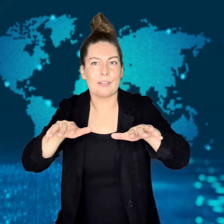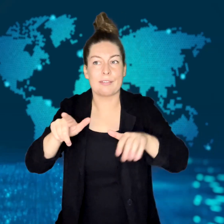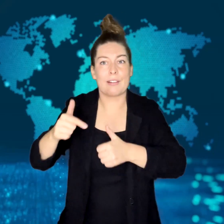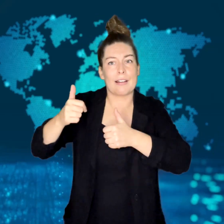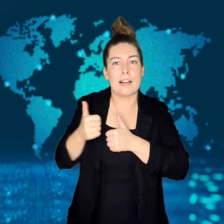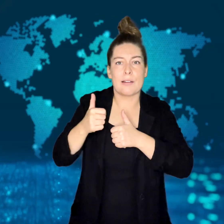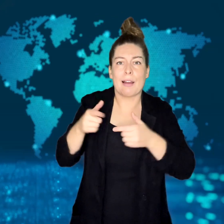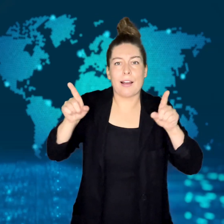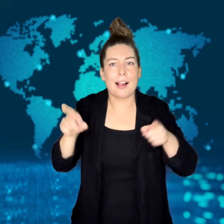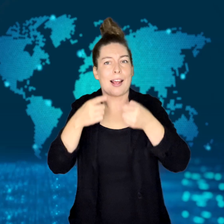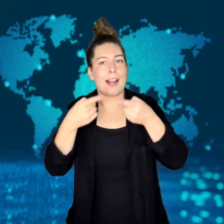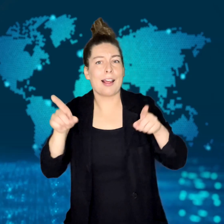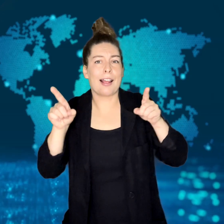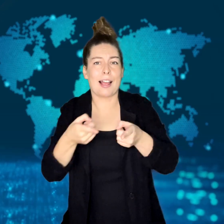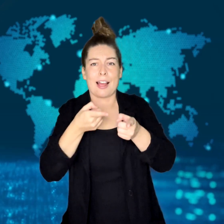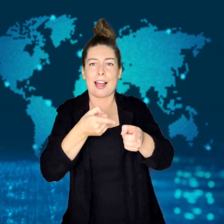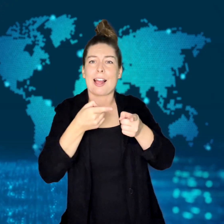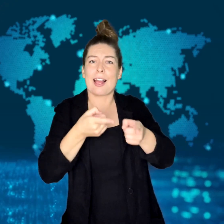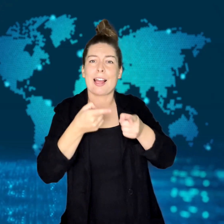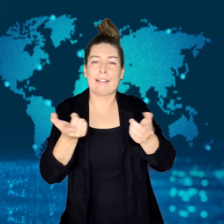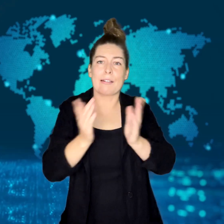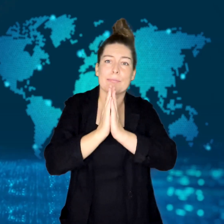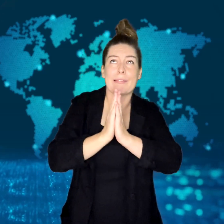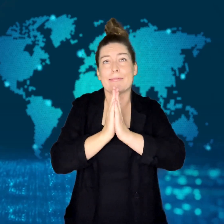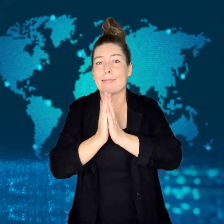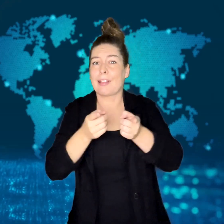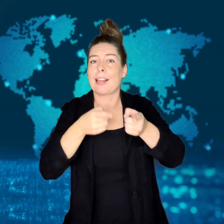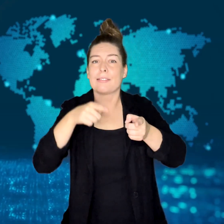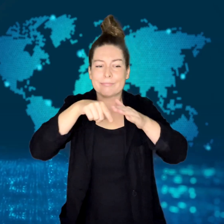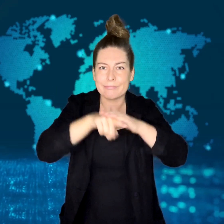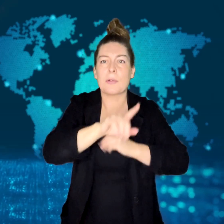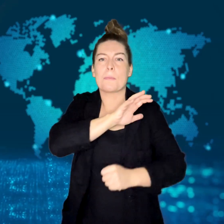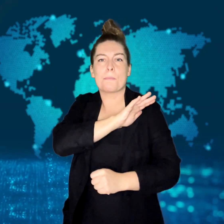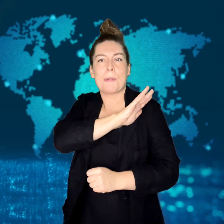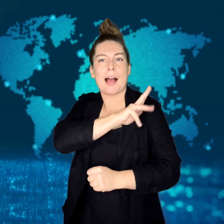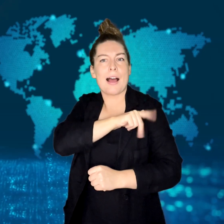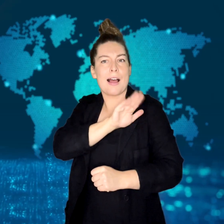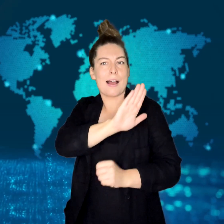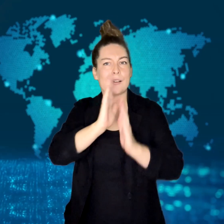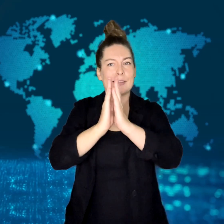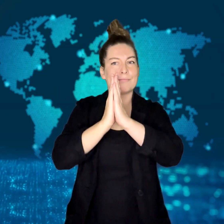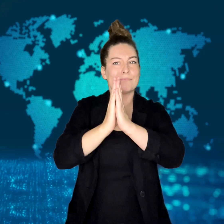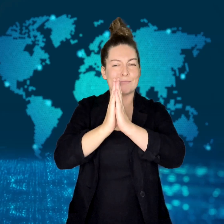One story surfaced - with recordings - as soldiers sang, prayed,